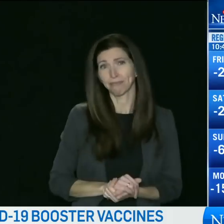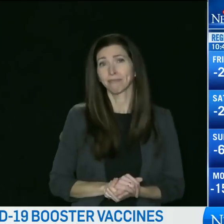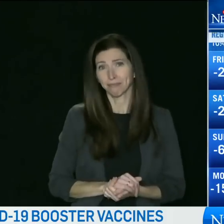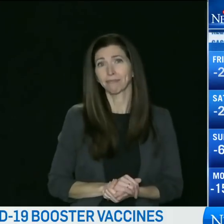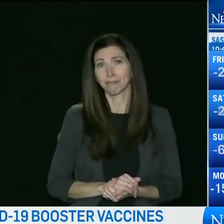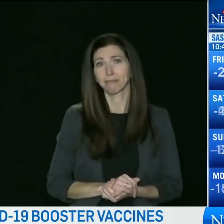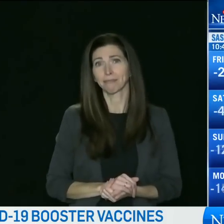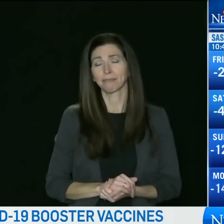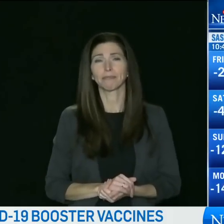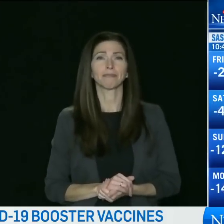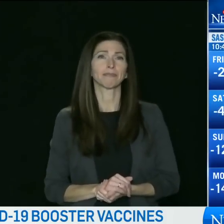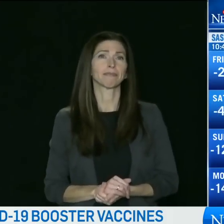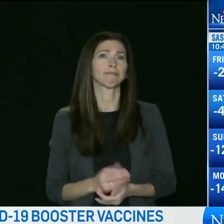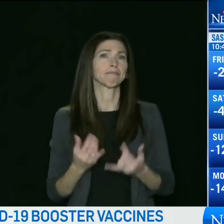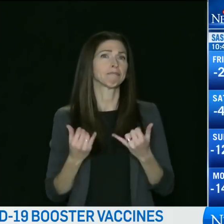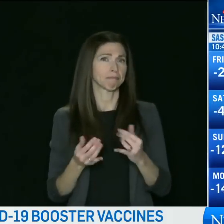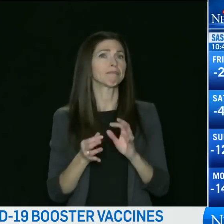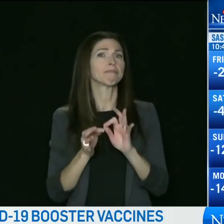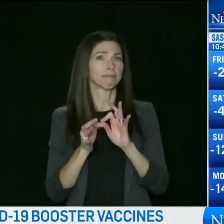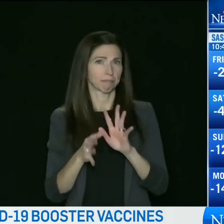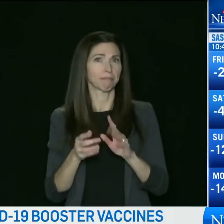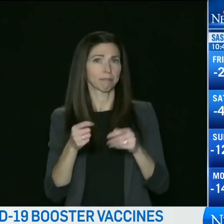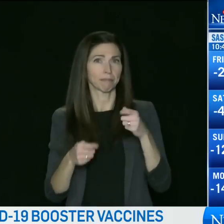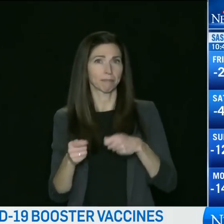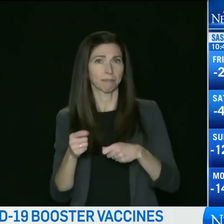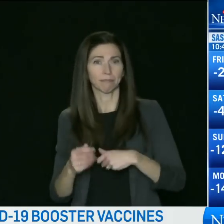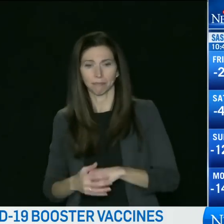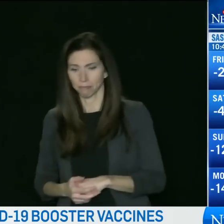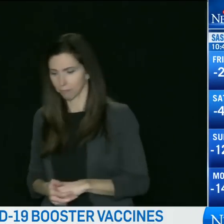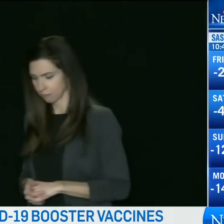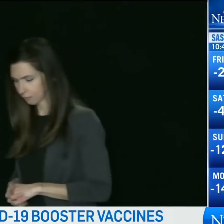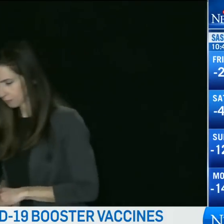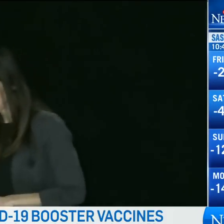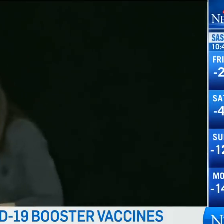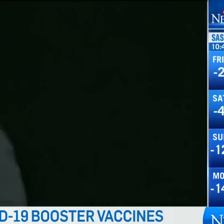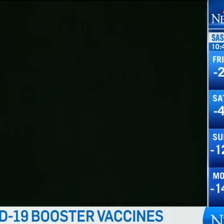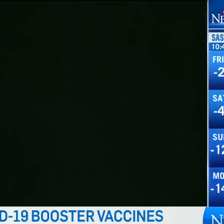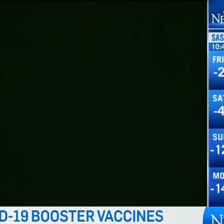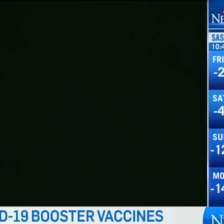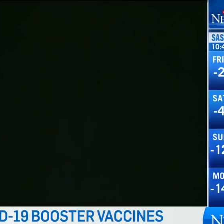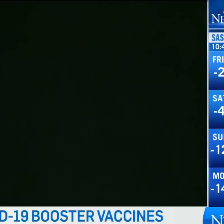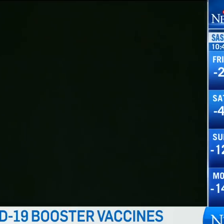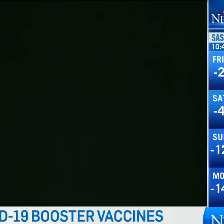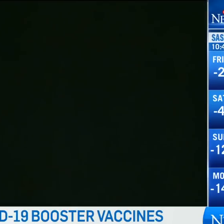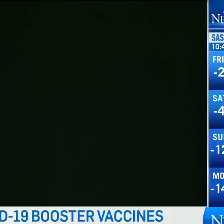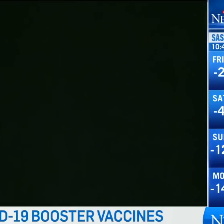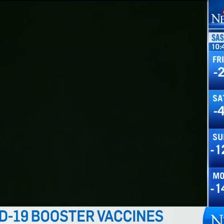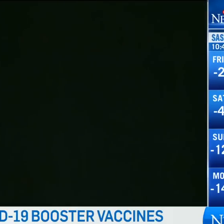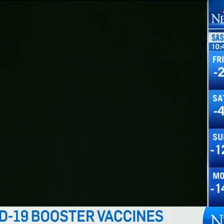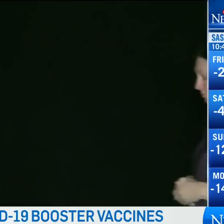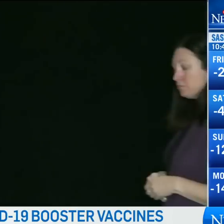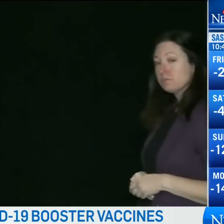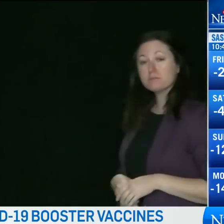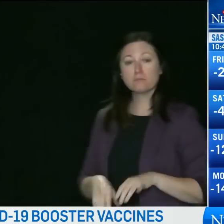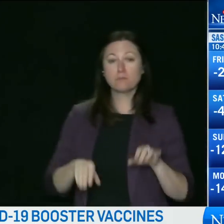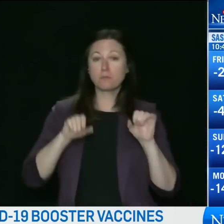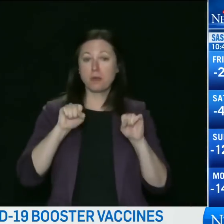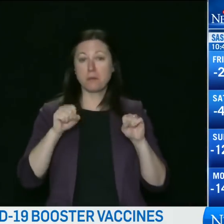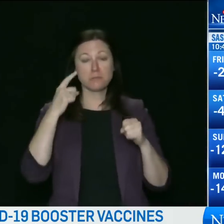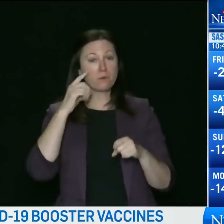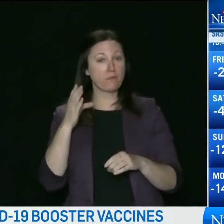IMPROVE PEOPLE'S PROTECTION